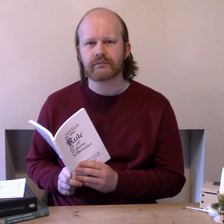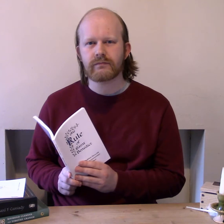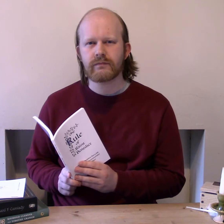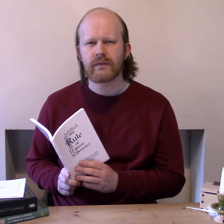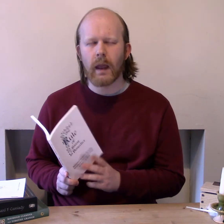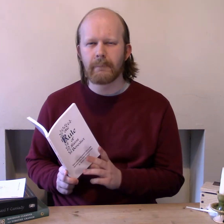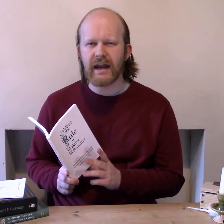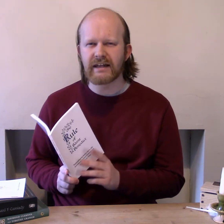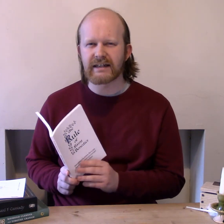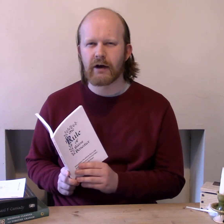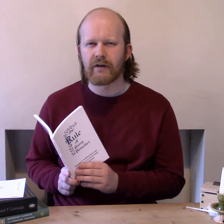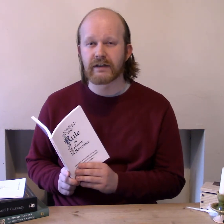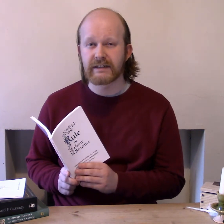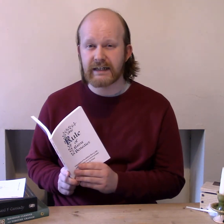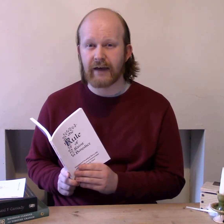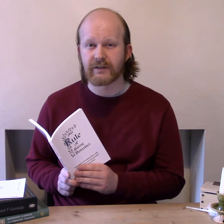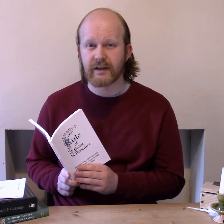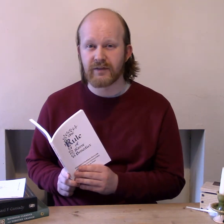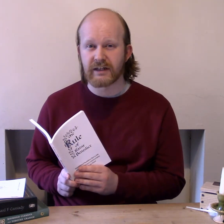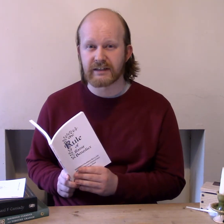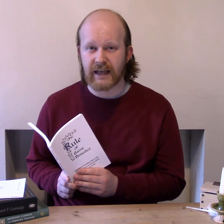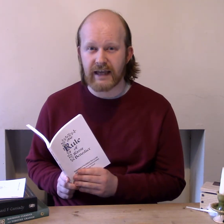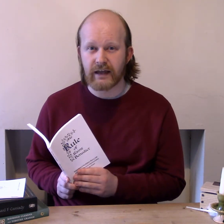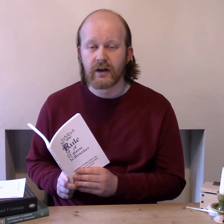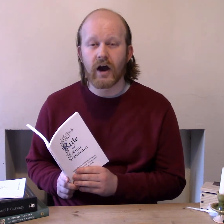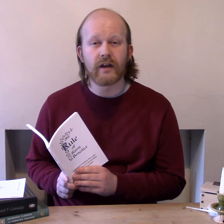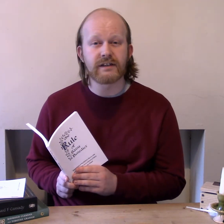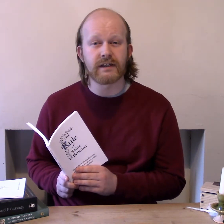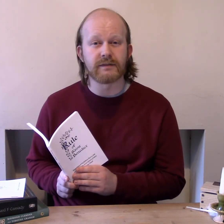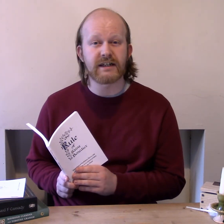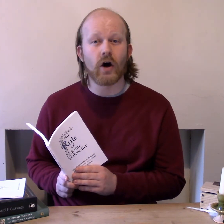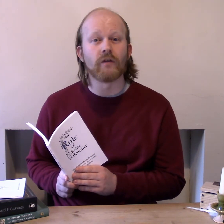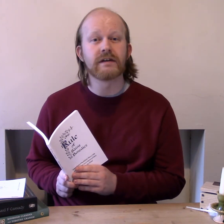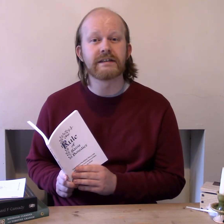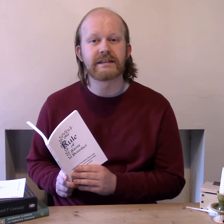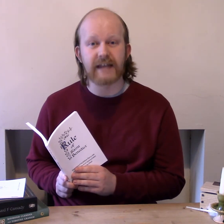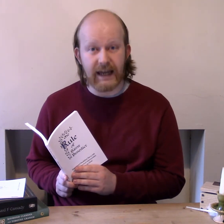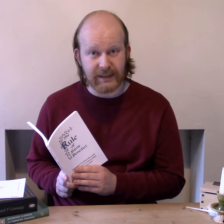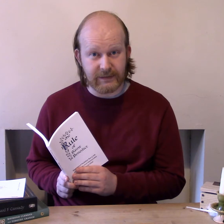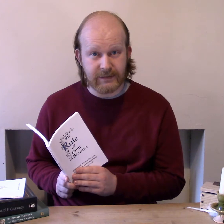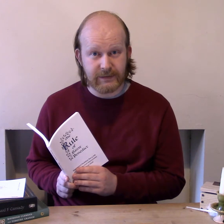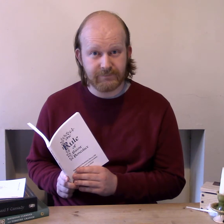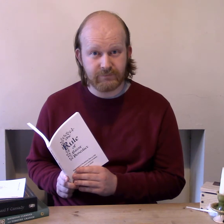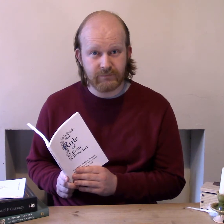Benedict however did have something to say on the subject of silence.